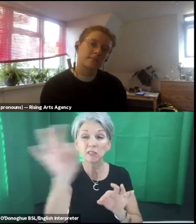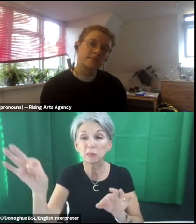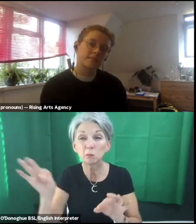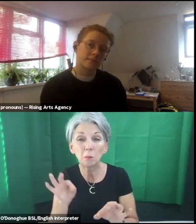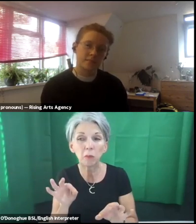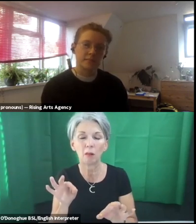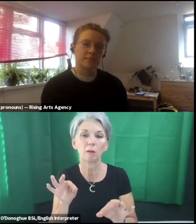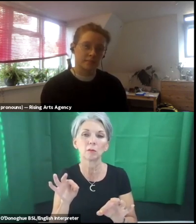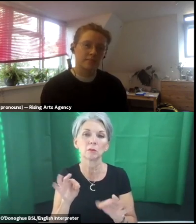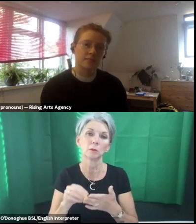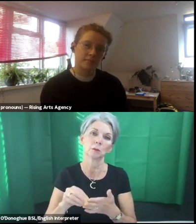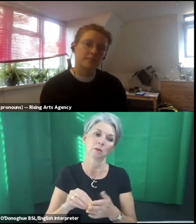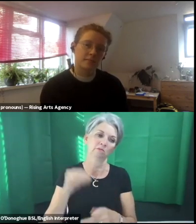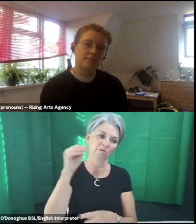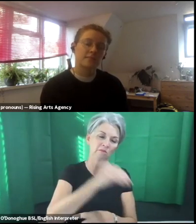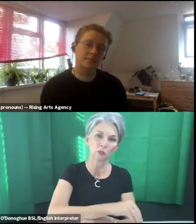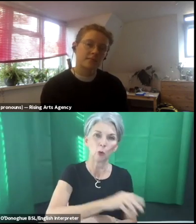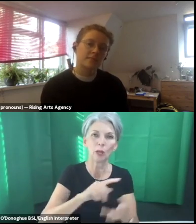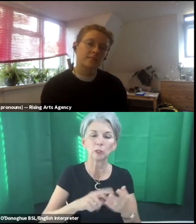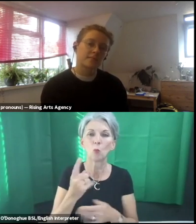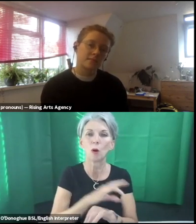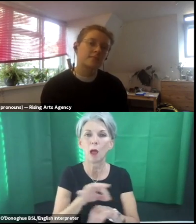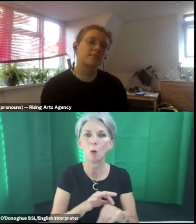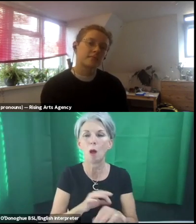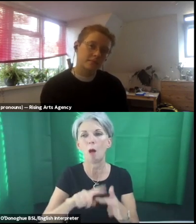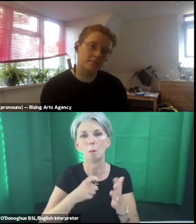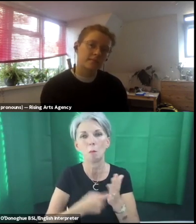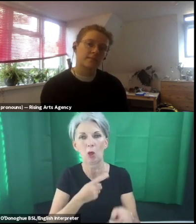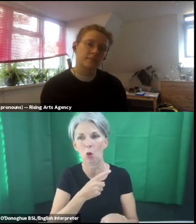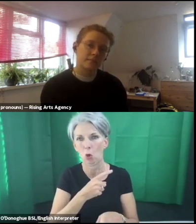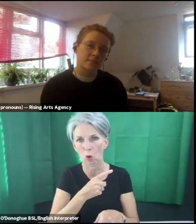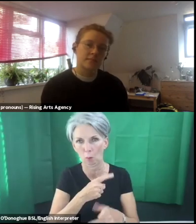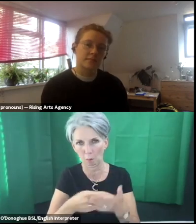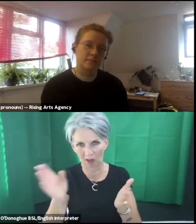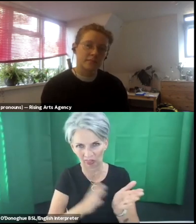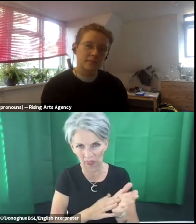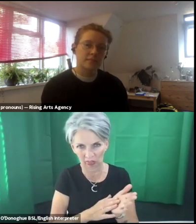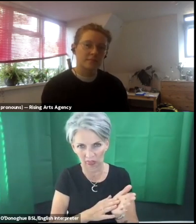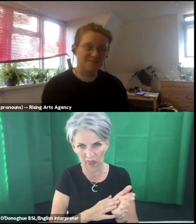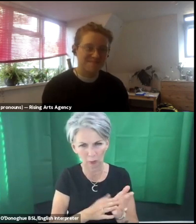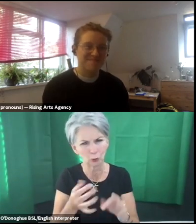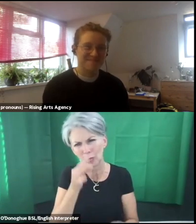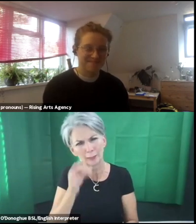honesty way of doing a sliding scale. We don't, obviously, ask to see people's payment slips or anything when they join